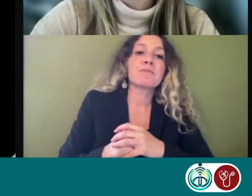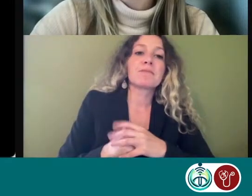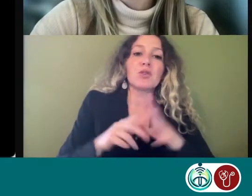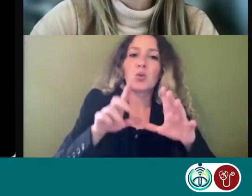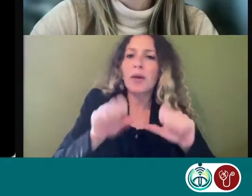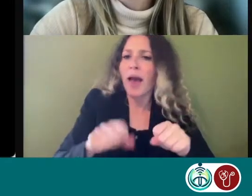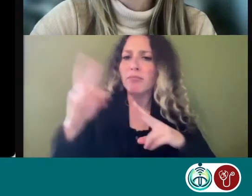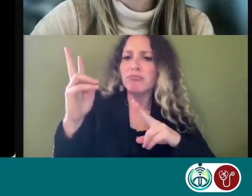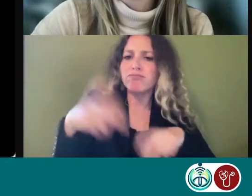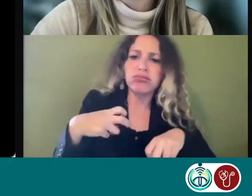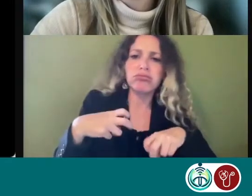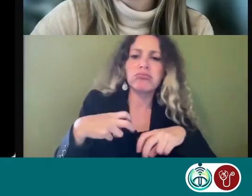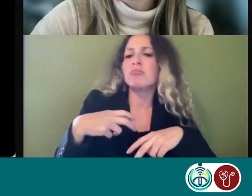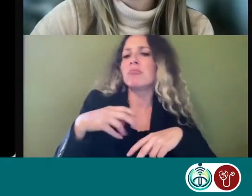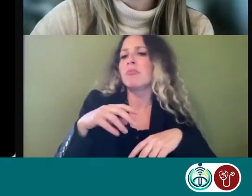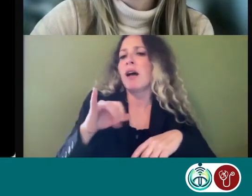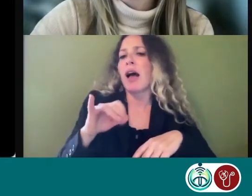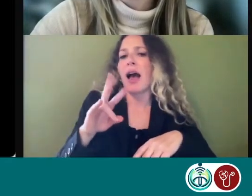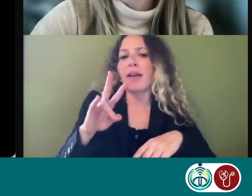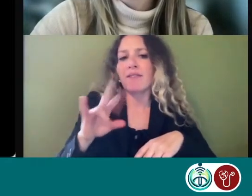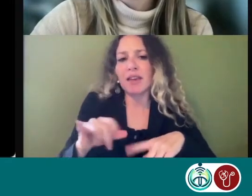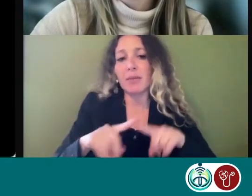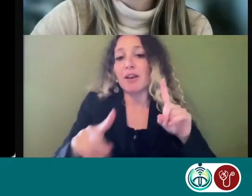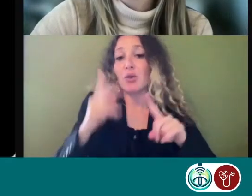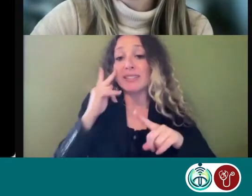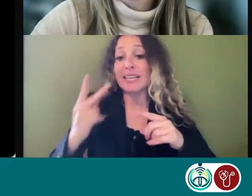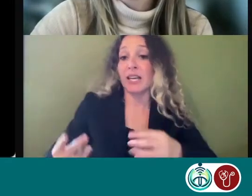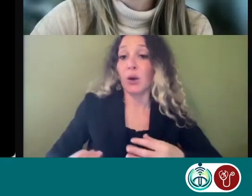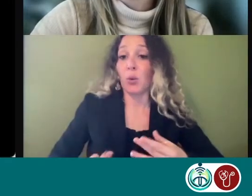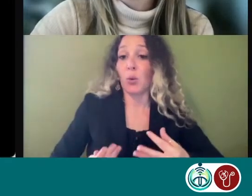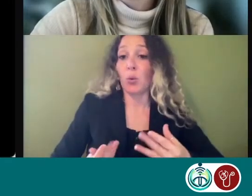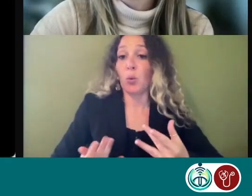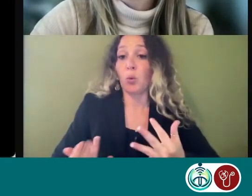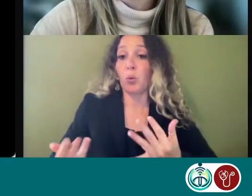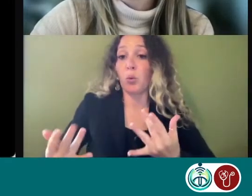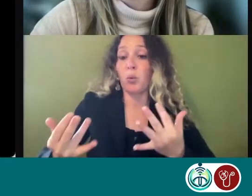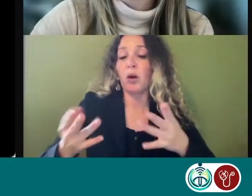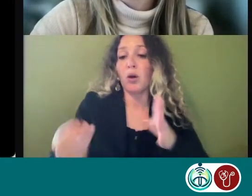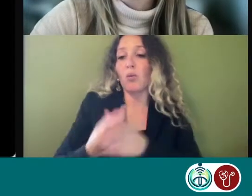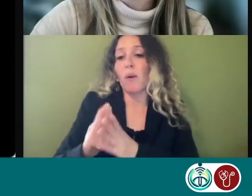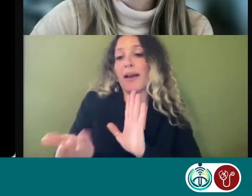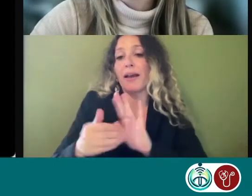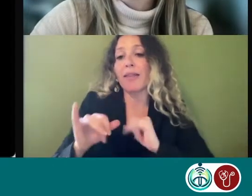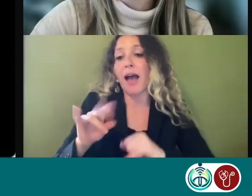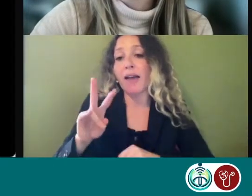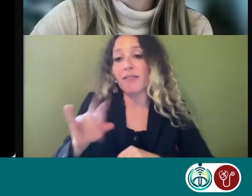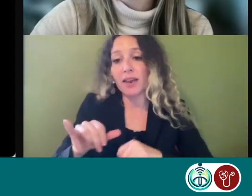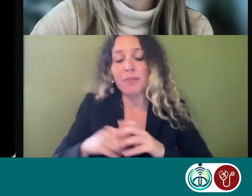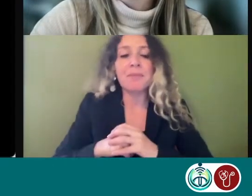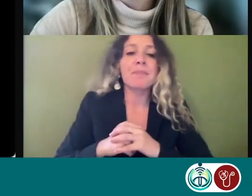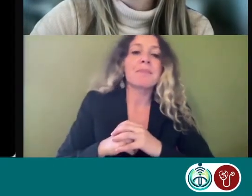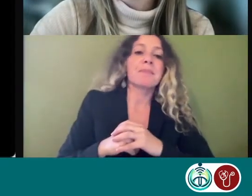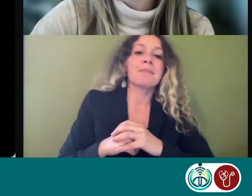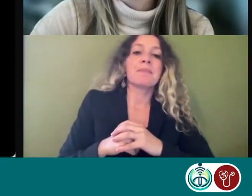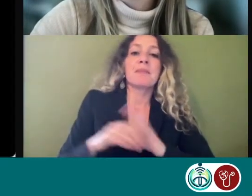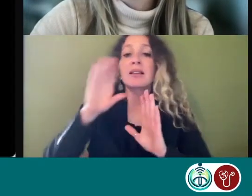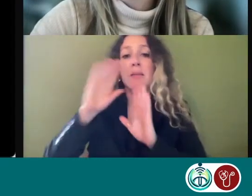you can see some tendrils of IV growing back up, and I think that's kind of where we are right now. The picture on the right is actually on the same part of the street from a different angle,